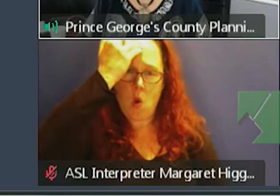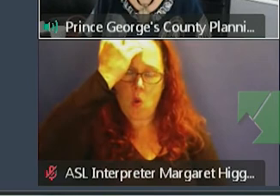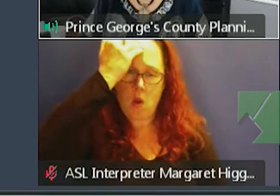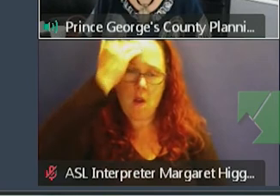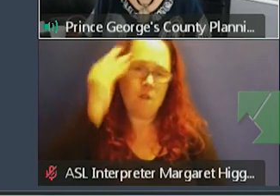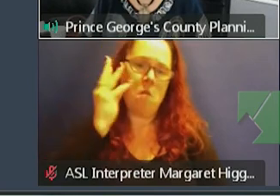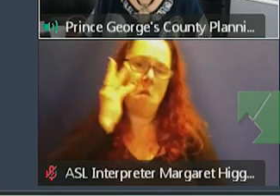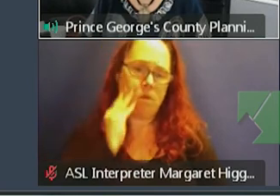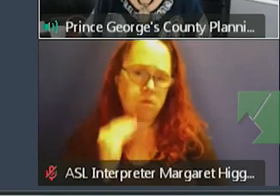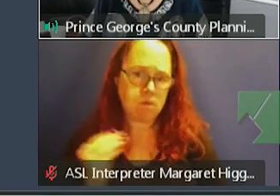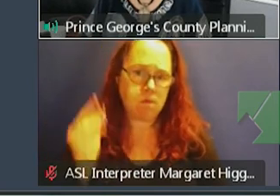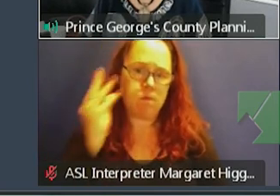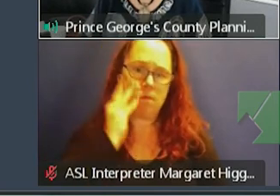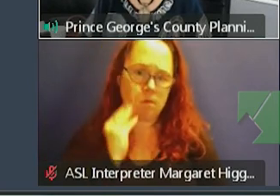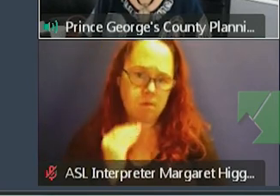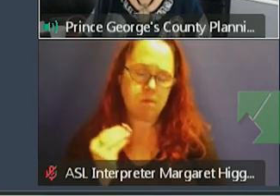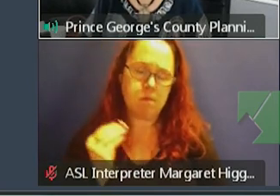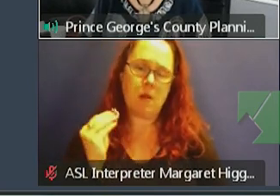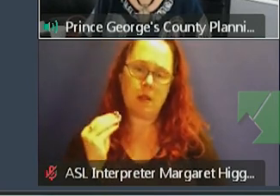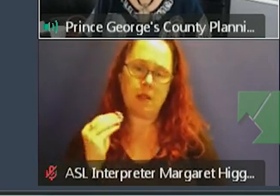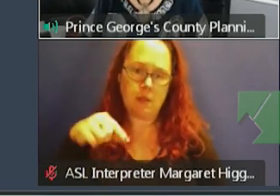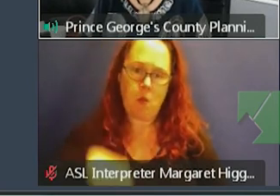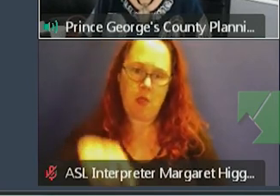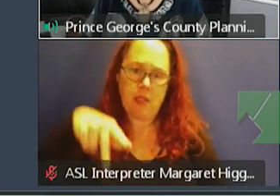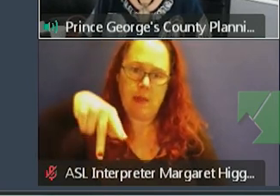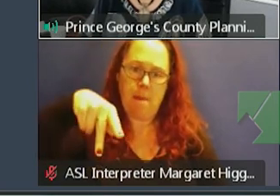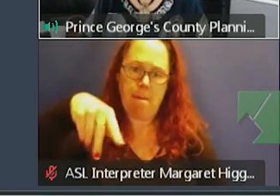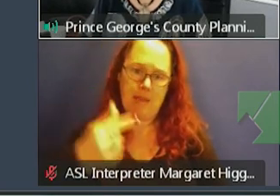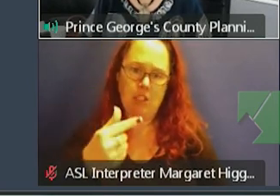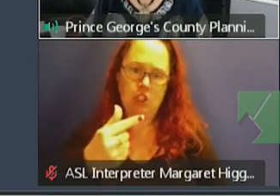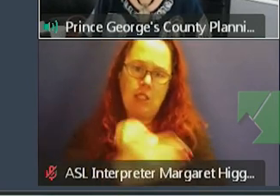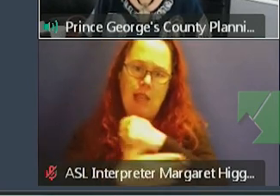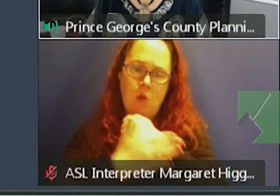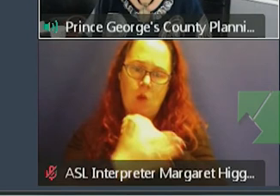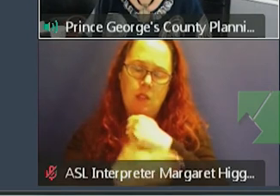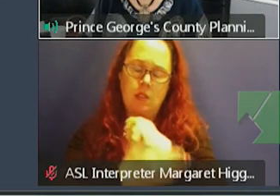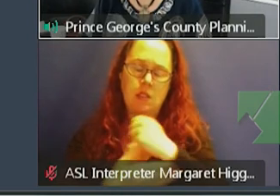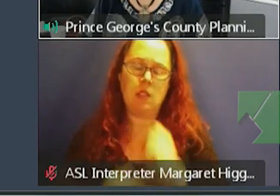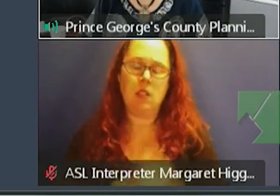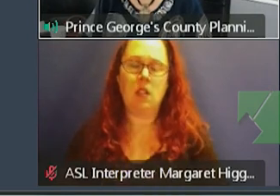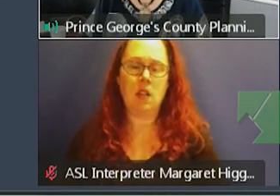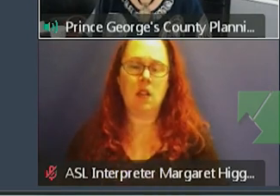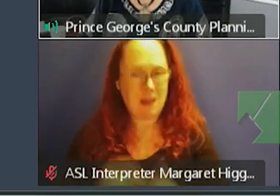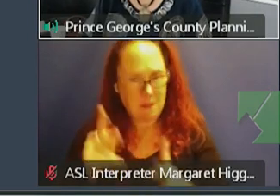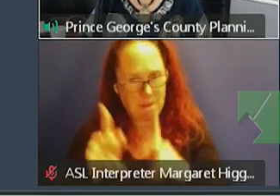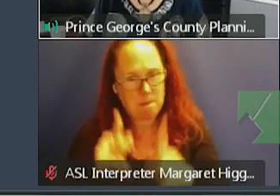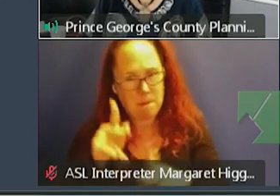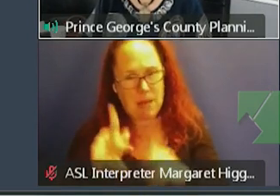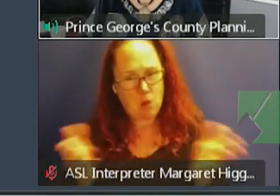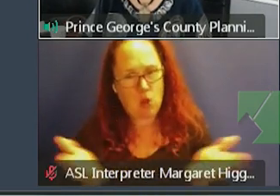number of people in this County, that this is a County of people and I've elected who care.